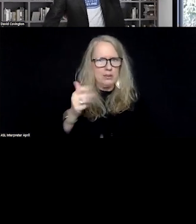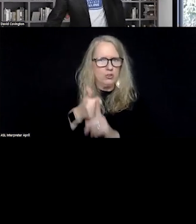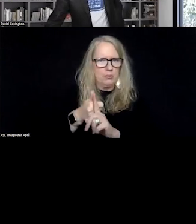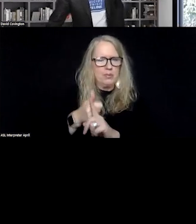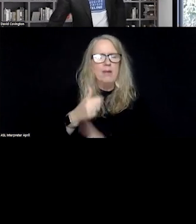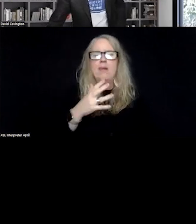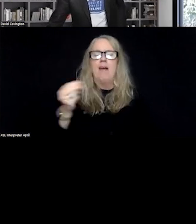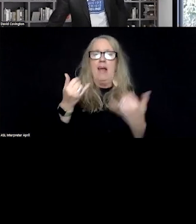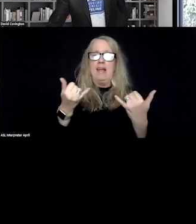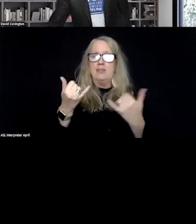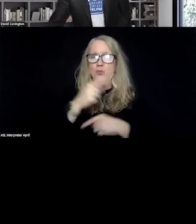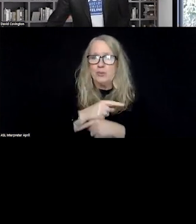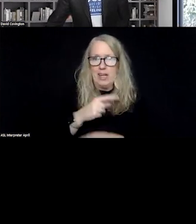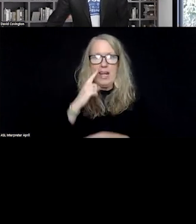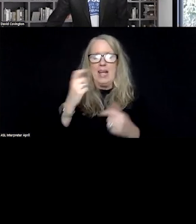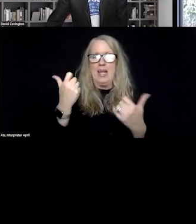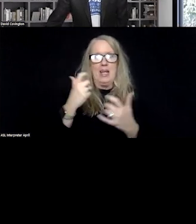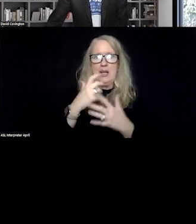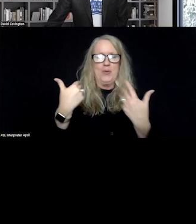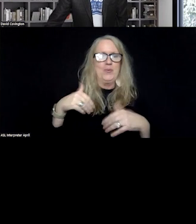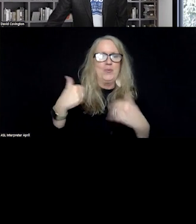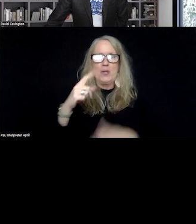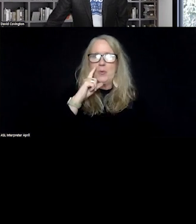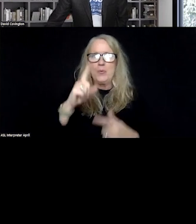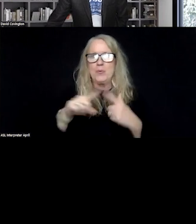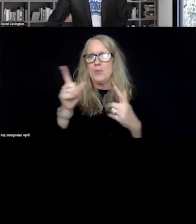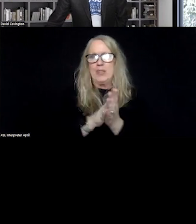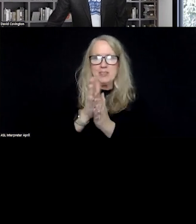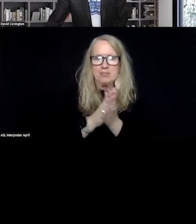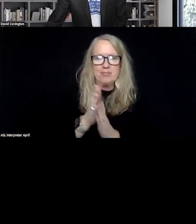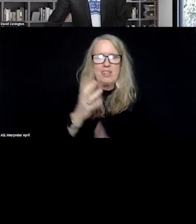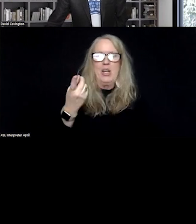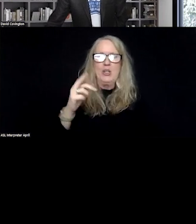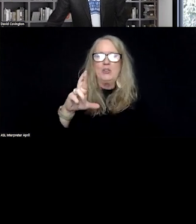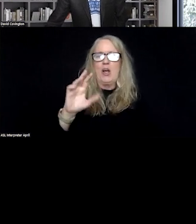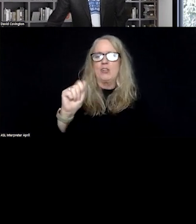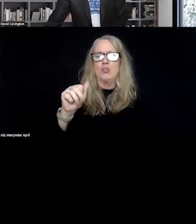WE HAVE A INNOVATOR IN HIS OWN RIGHT, DOCTOR EVANS WHO WILL BE TALKING